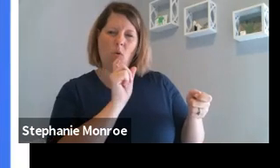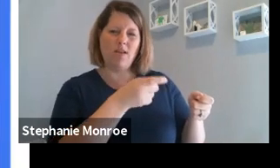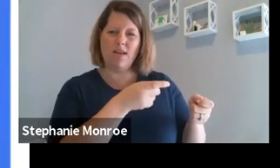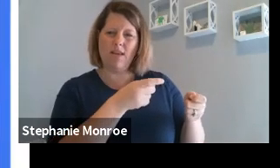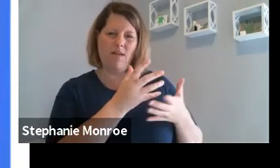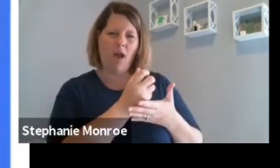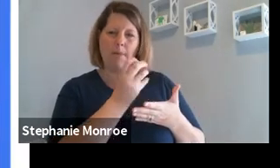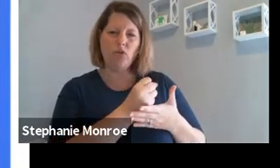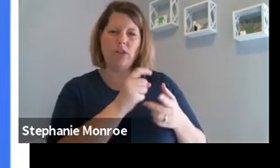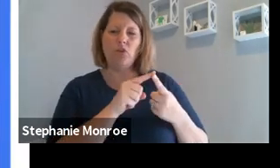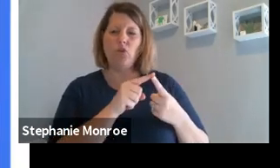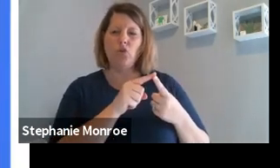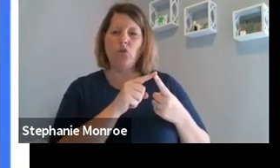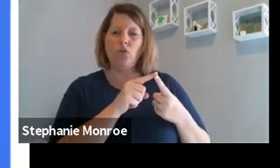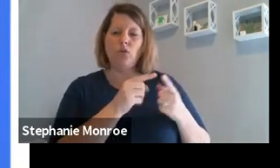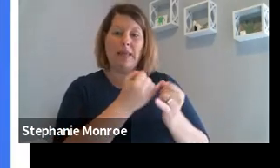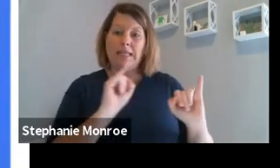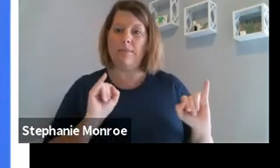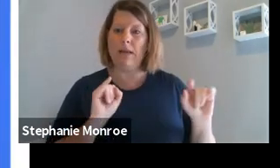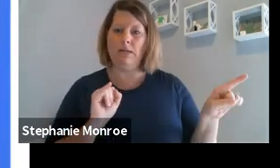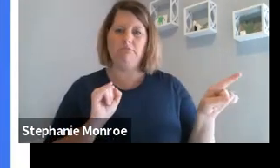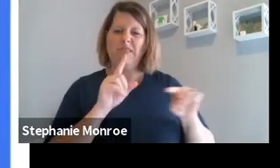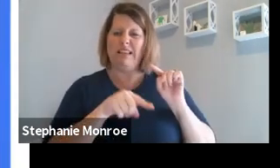to be independent, economically speaking.